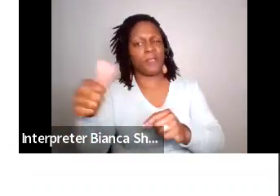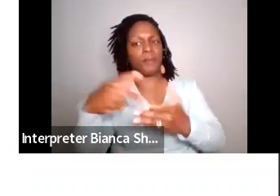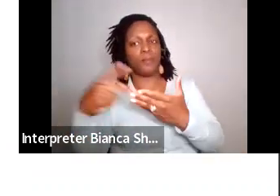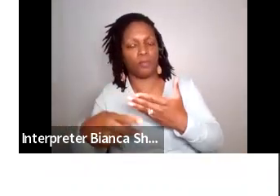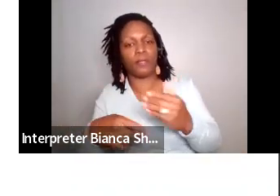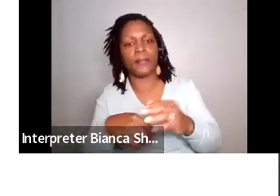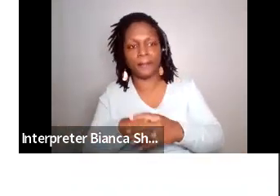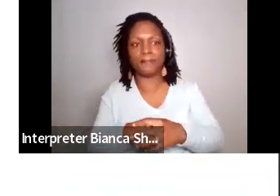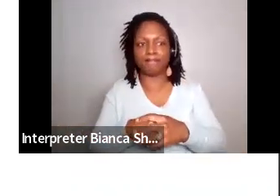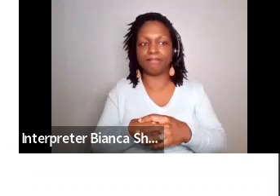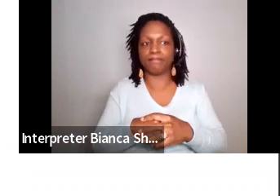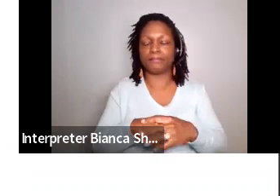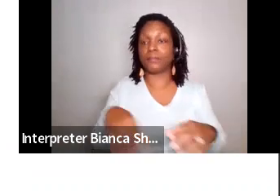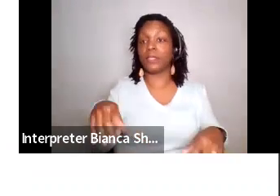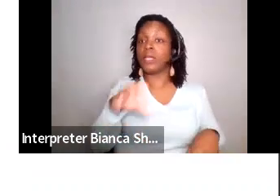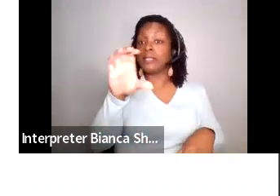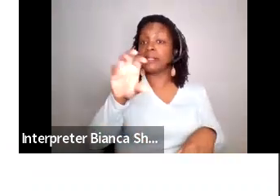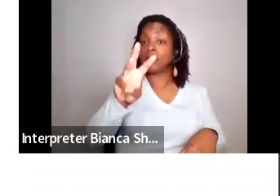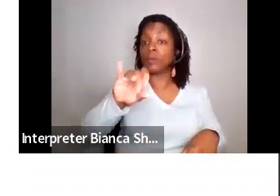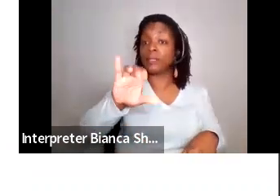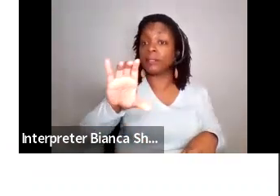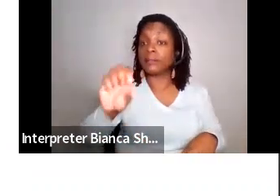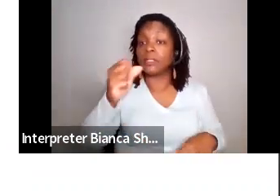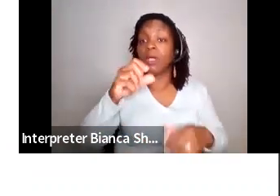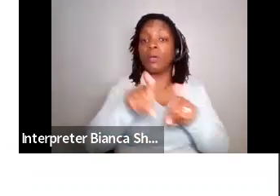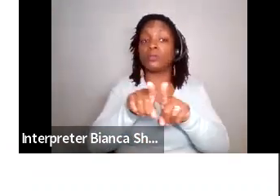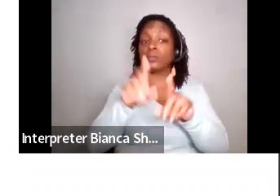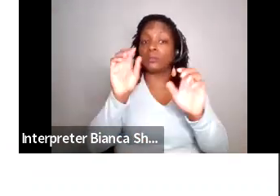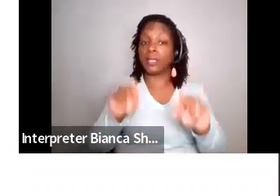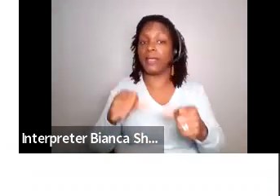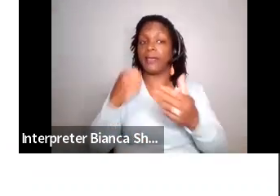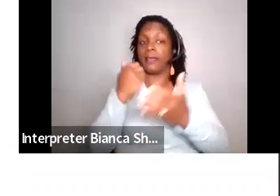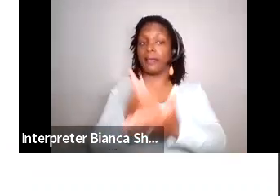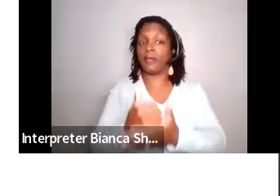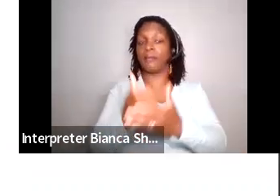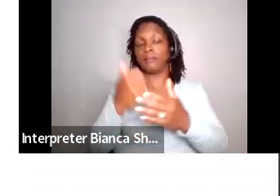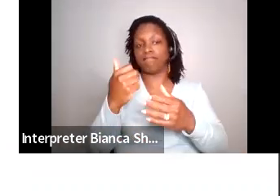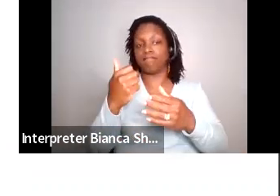can understand how paid appointment will impact all federal, state and local benefits.